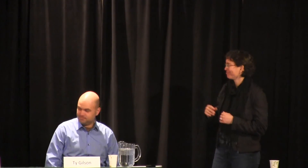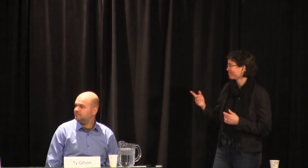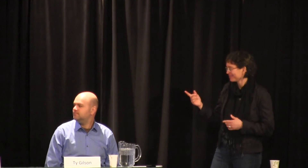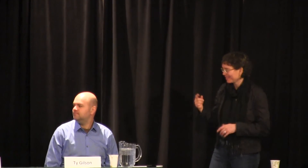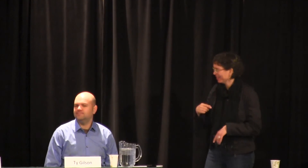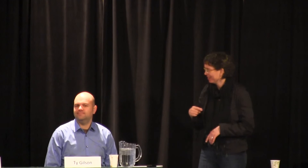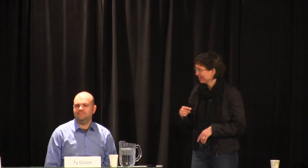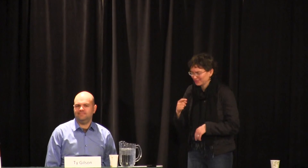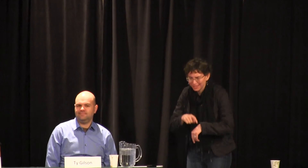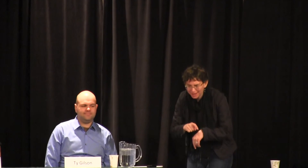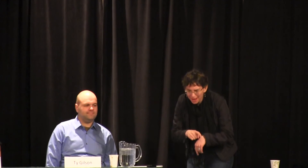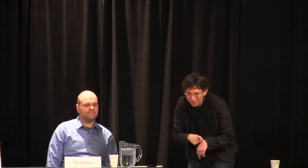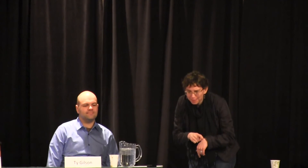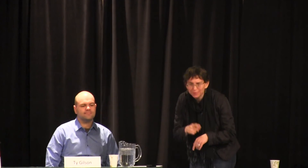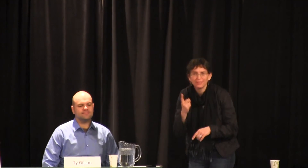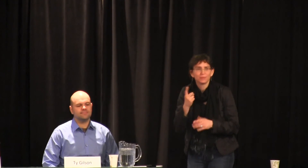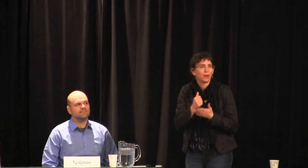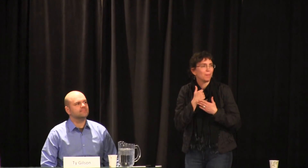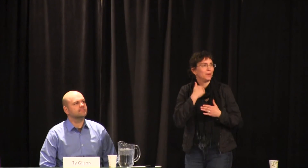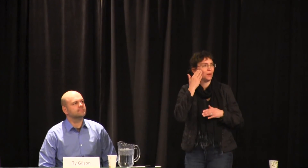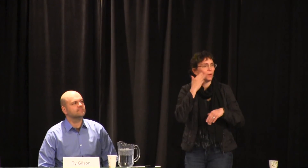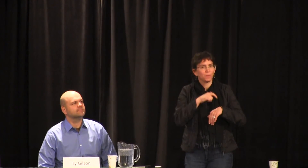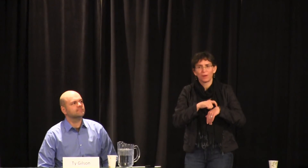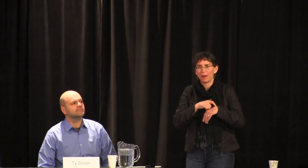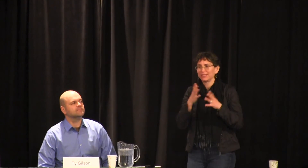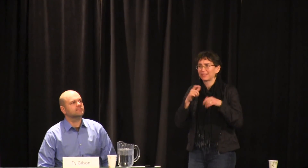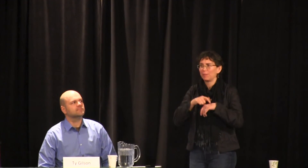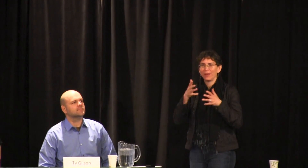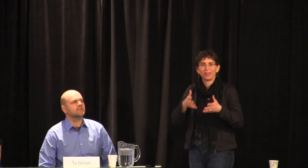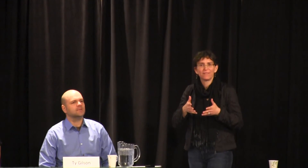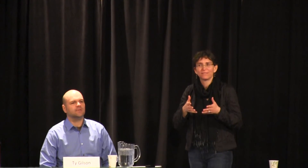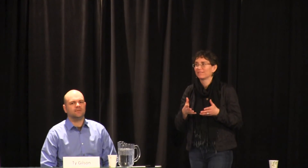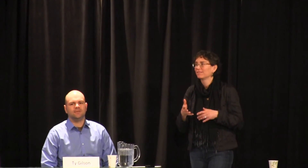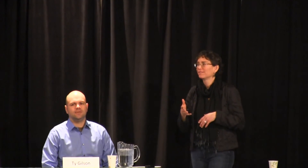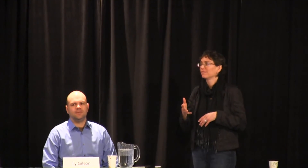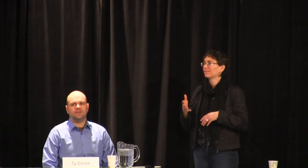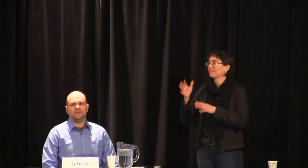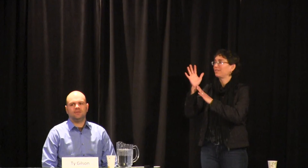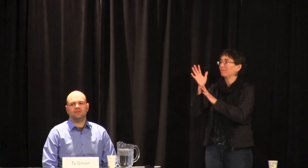And not just bringing a high school ASL student to try and interpret. I'm not sure -- I don't have a clock.